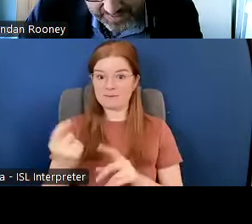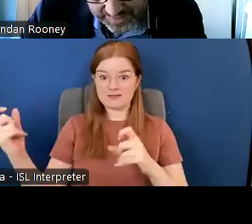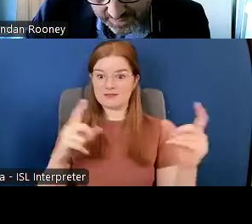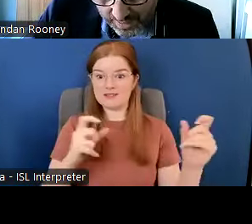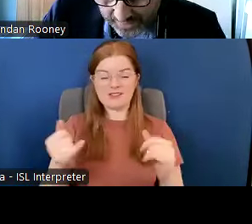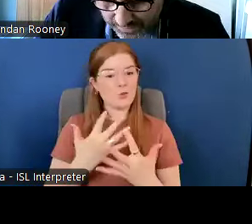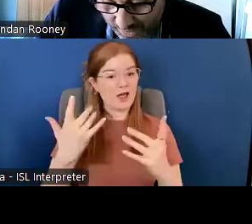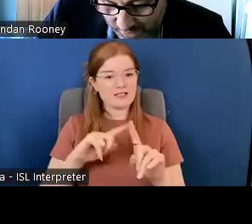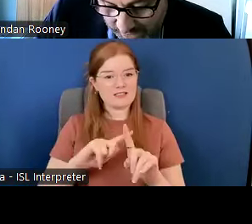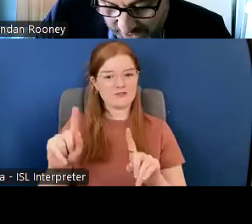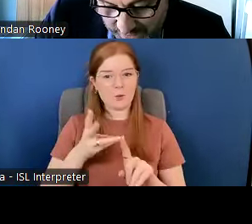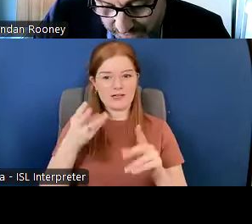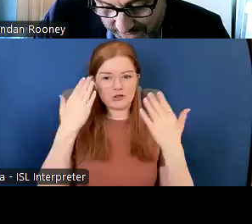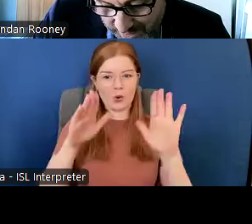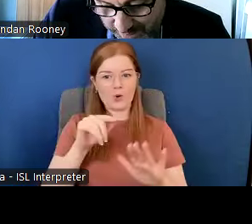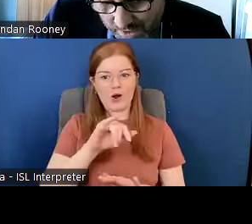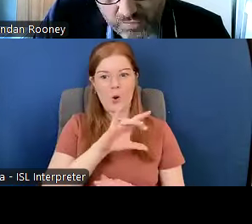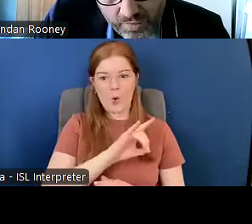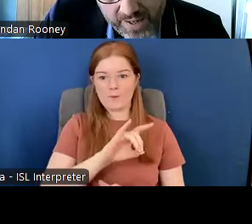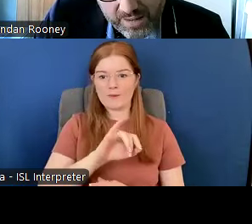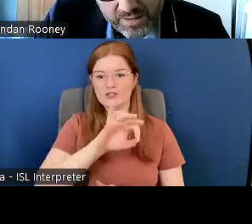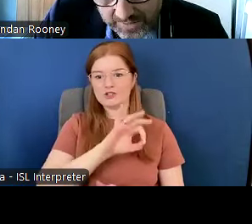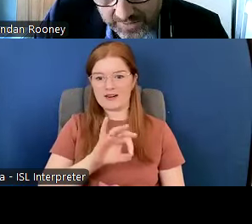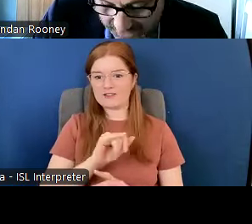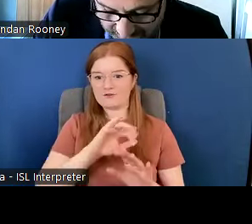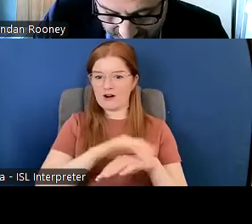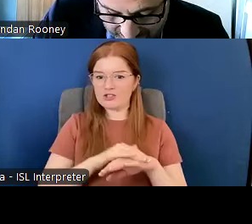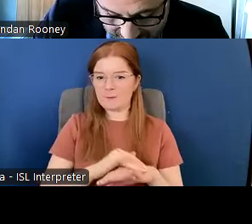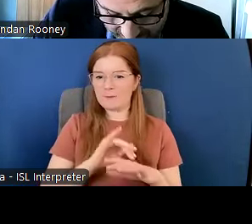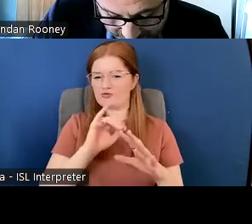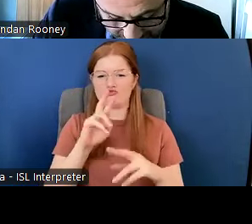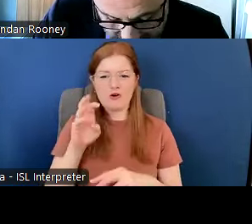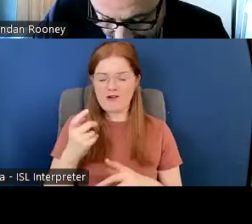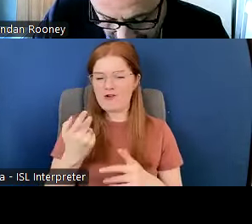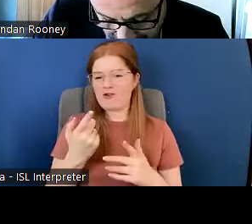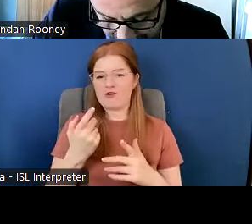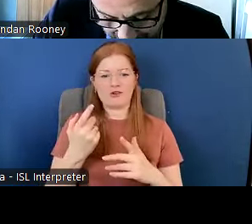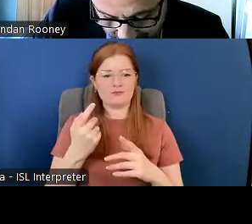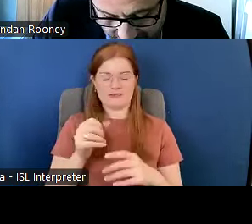is symbolic of Hone and Jellett's friendship, rare, understated and significant. As